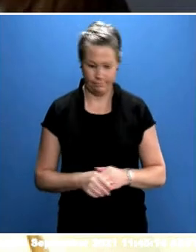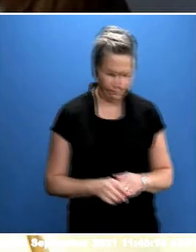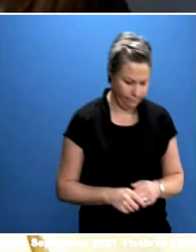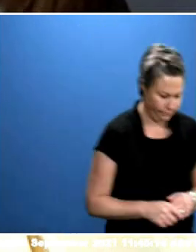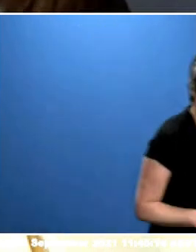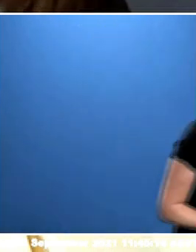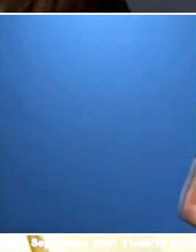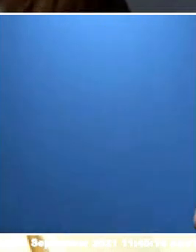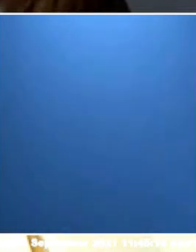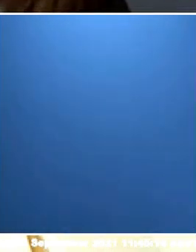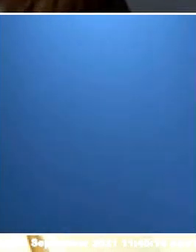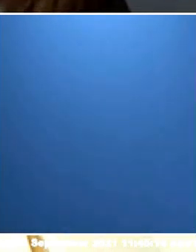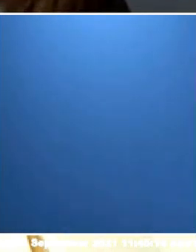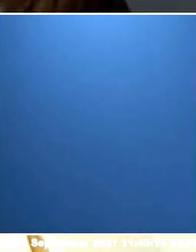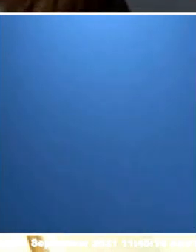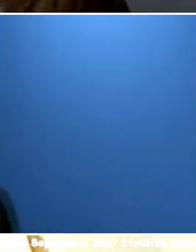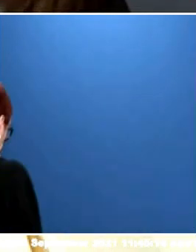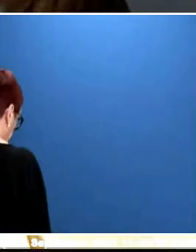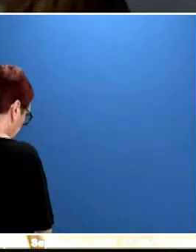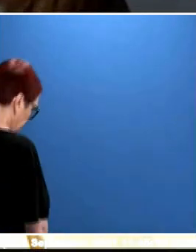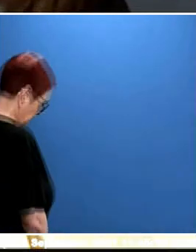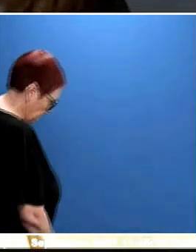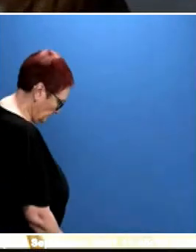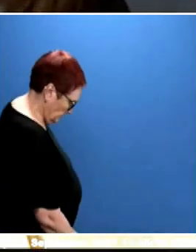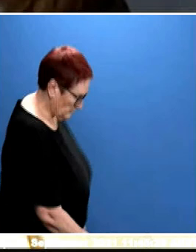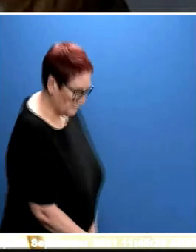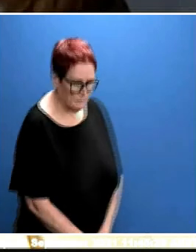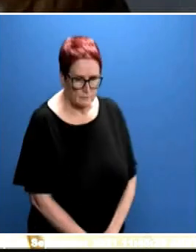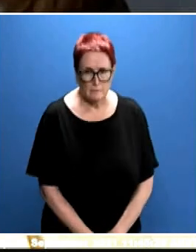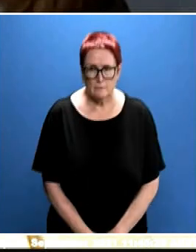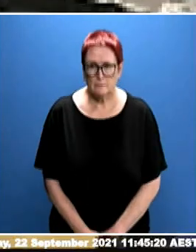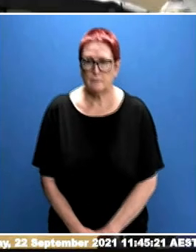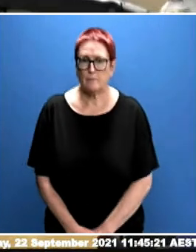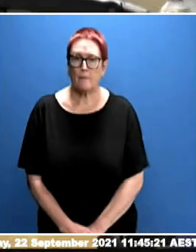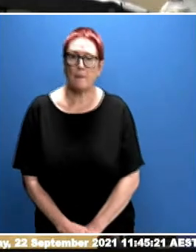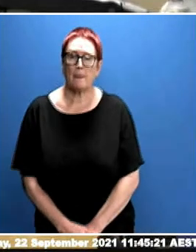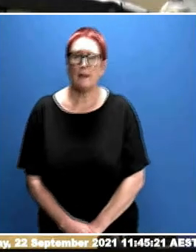Now, in either of those different pathways, can you tell us,